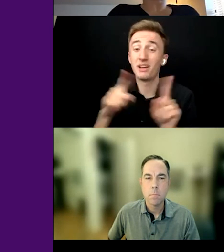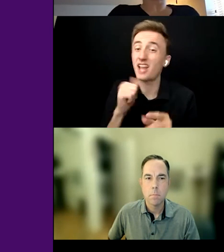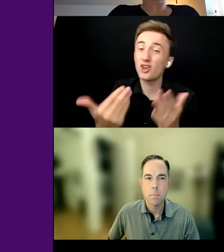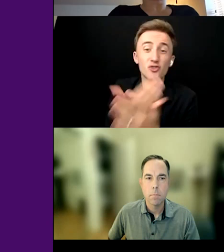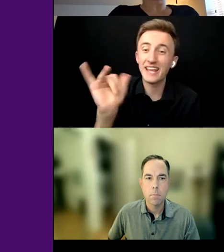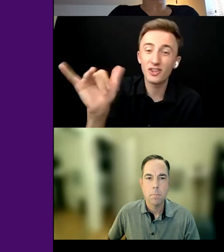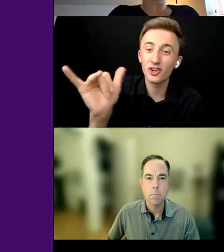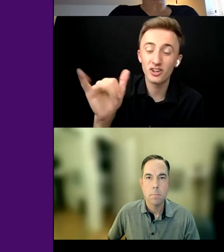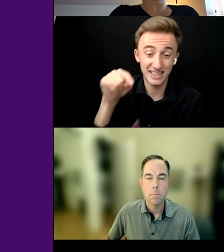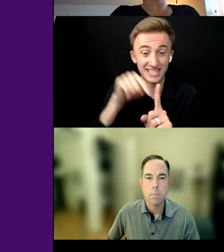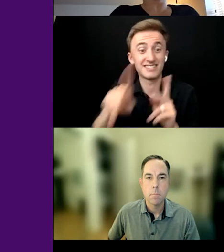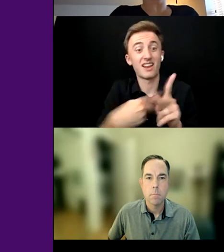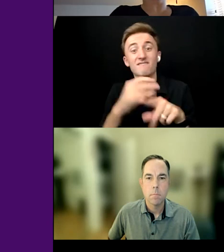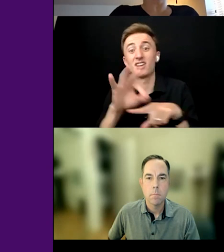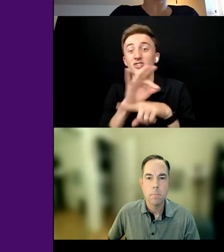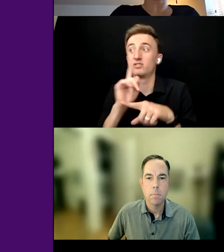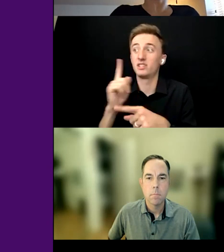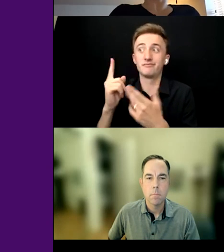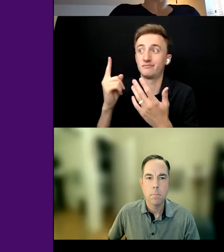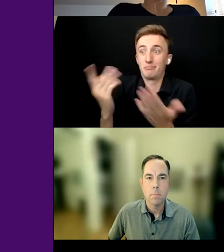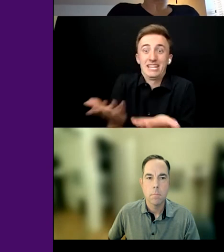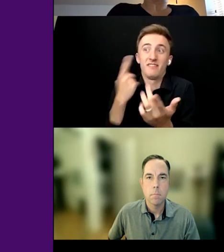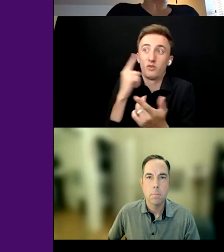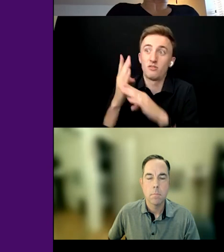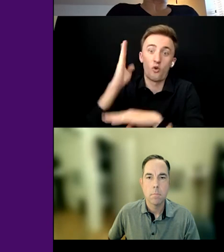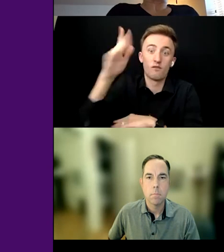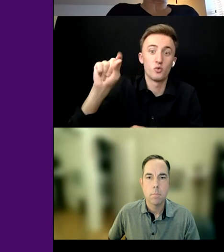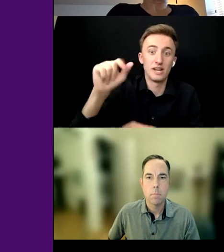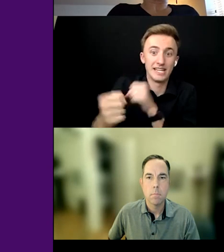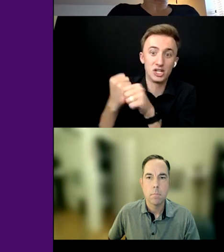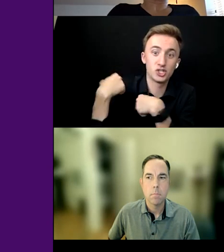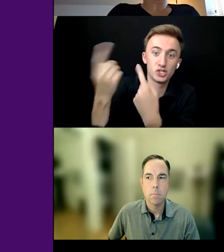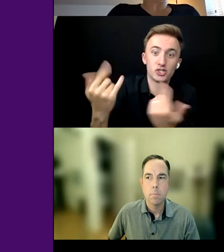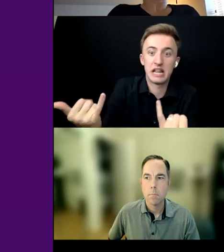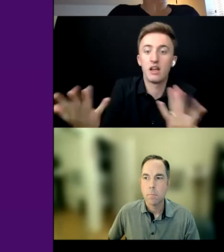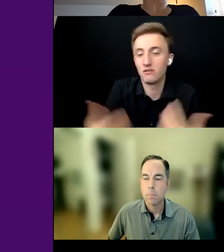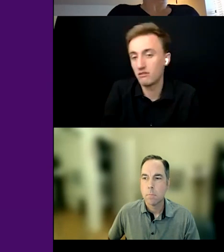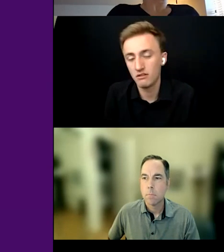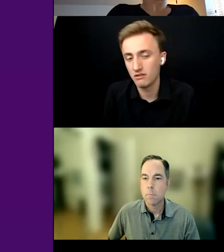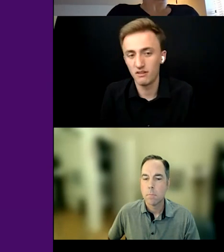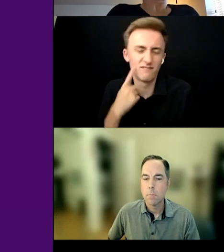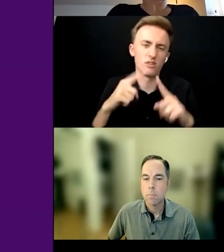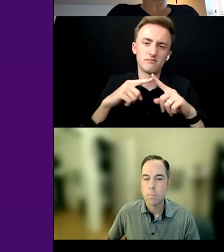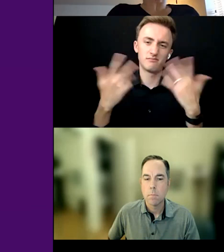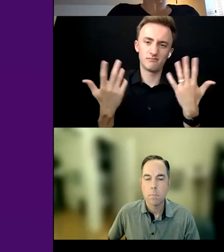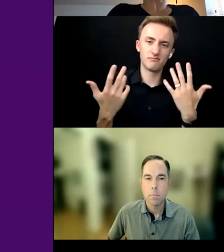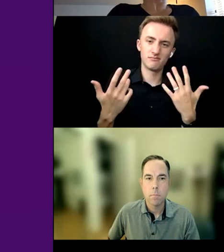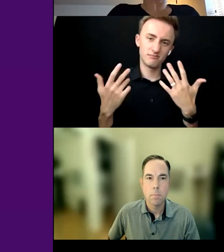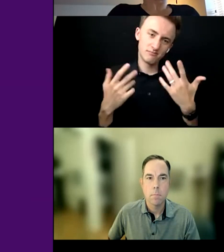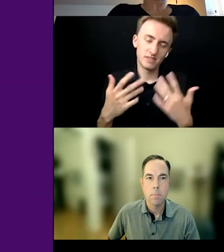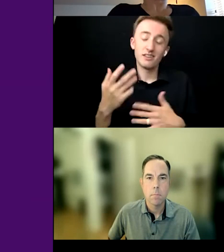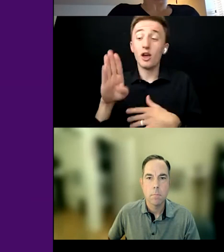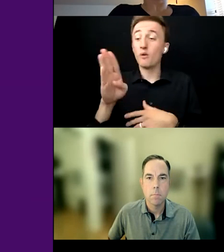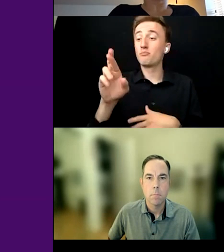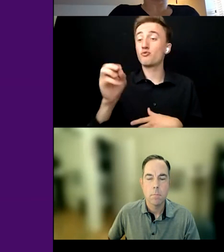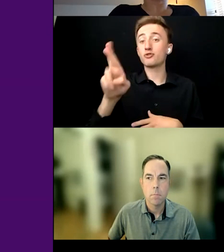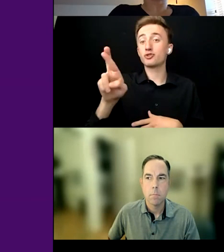around for 20 or more years now. Just for various reasons. Browser vendors seem wet to the idea that